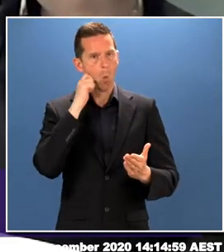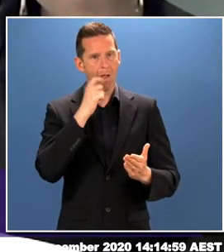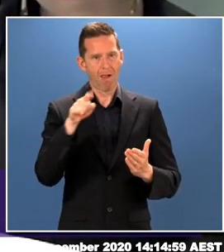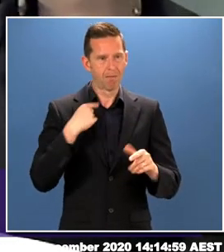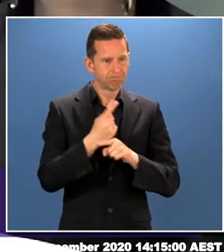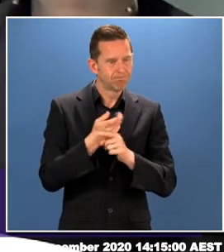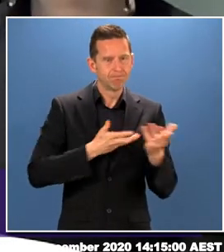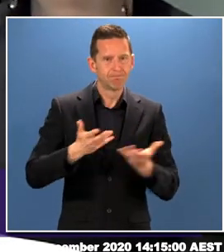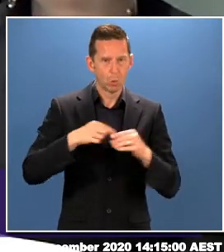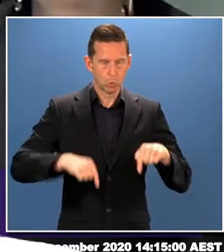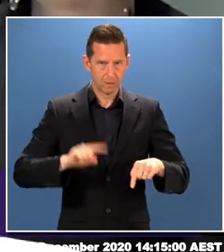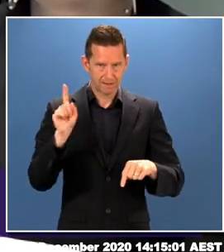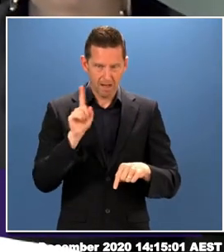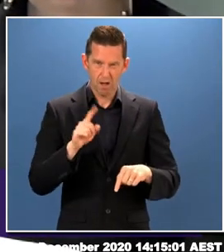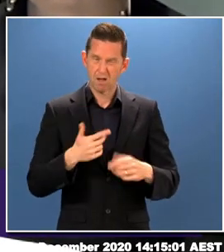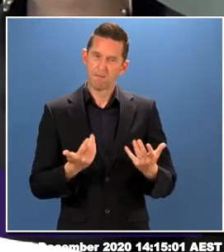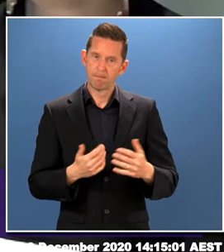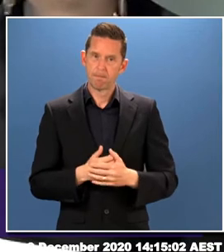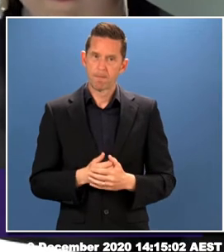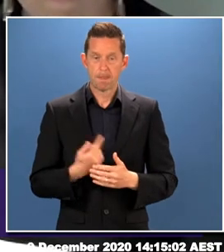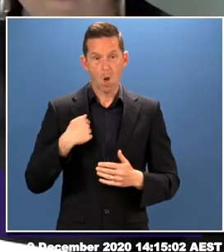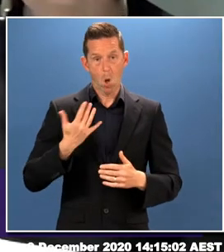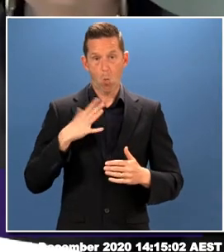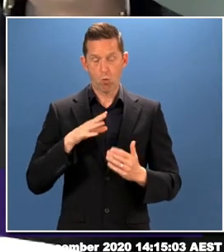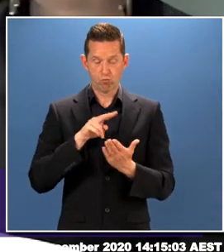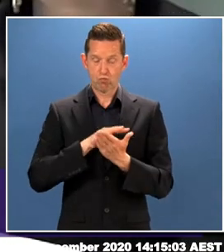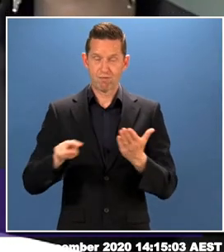And if you don't mind, I would like to use a quote that came out of the research